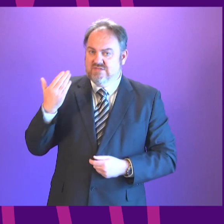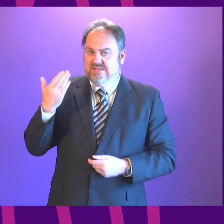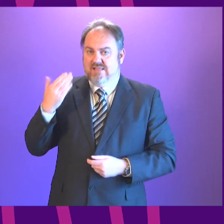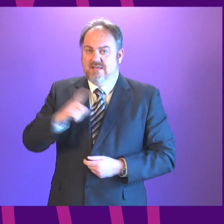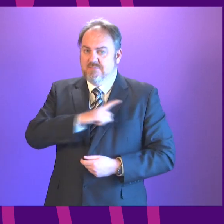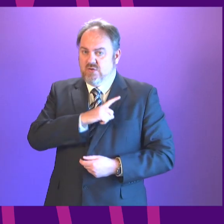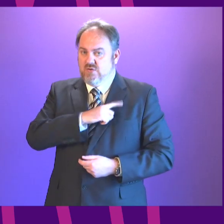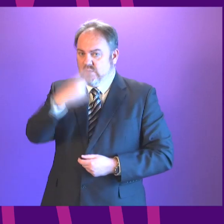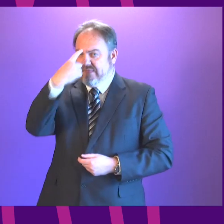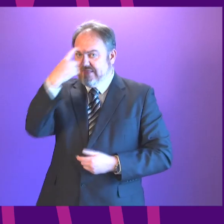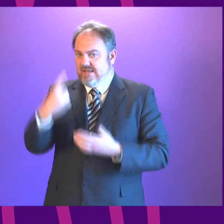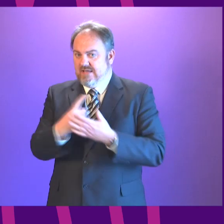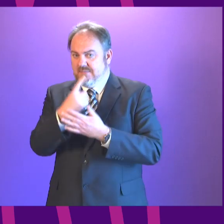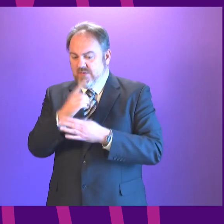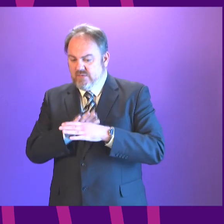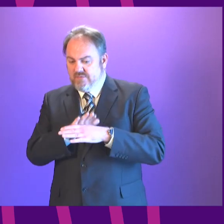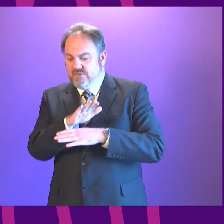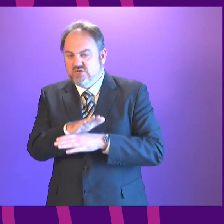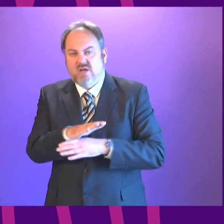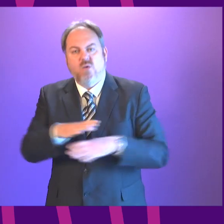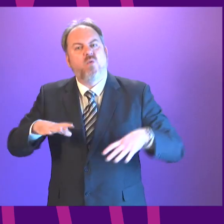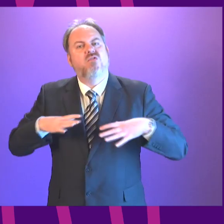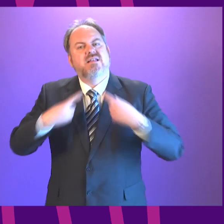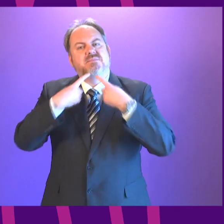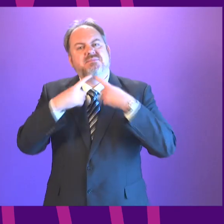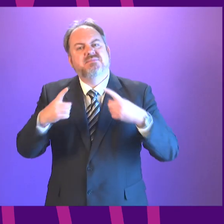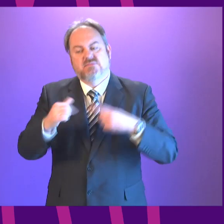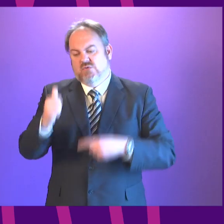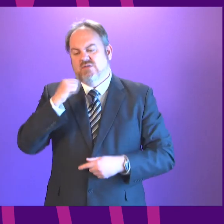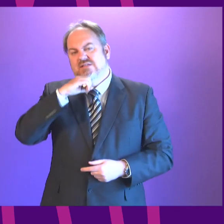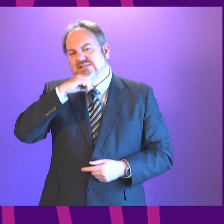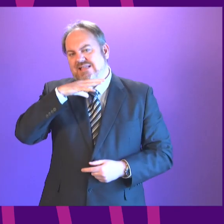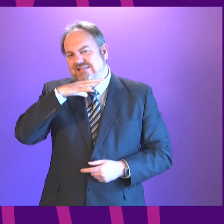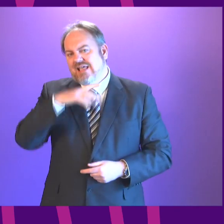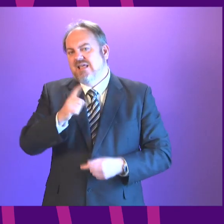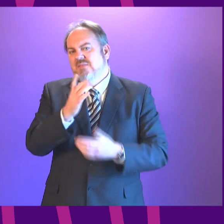period ahead were set out on Saturday. I will, of course, reiterate those decisions and the